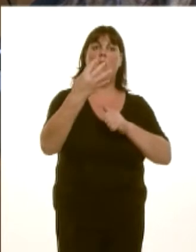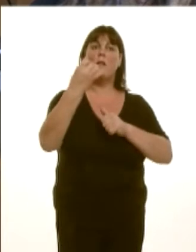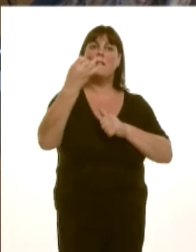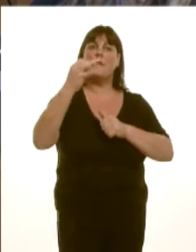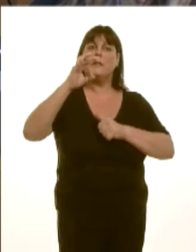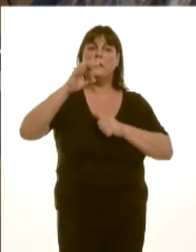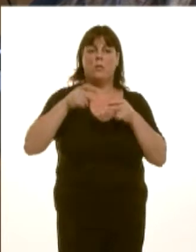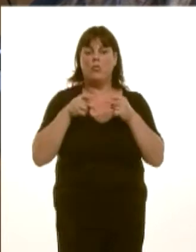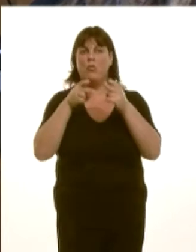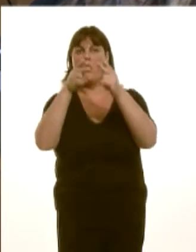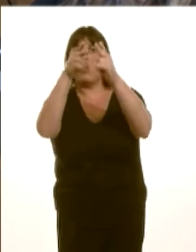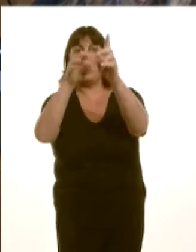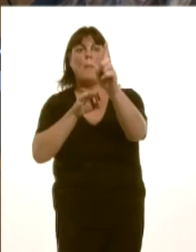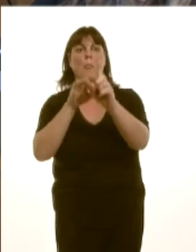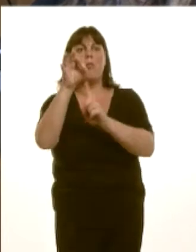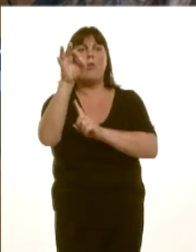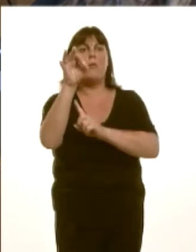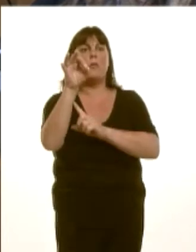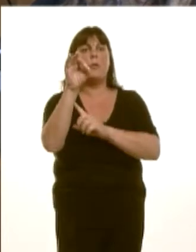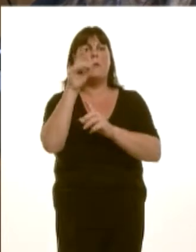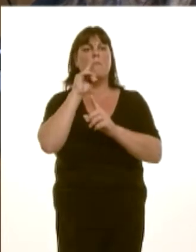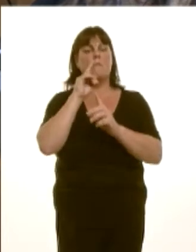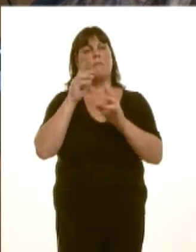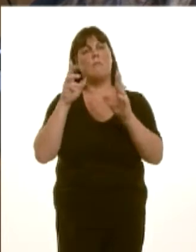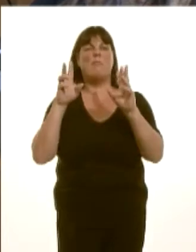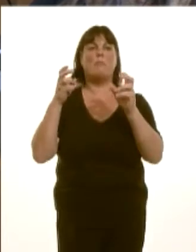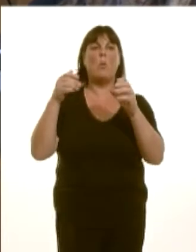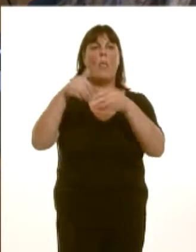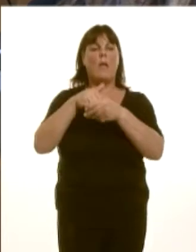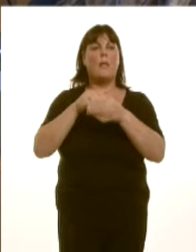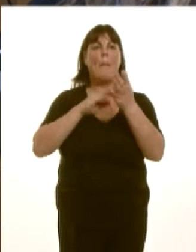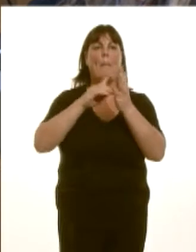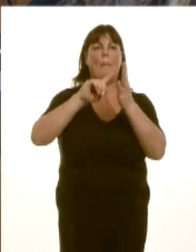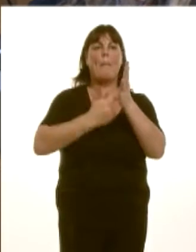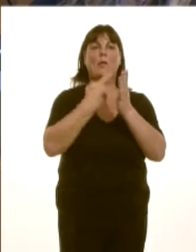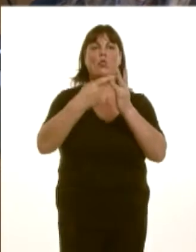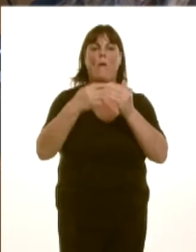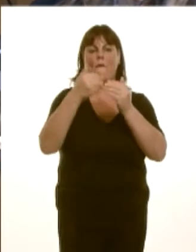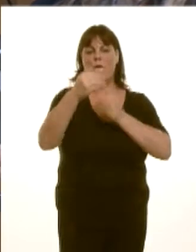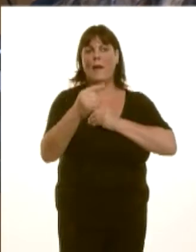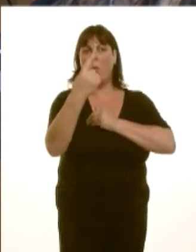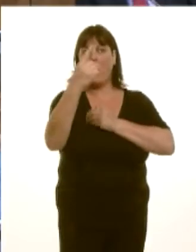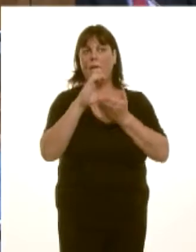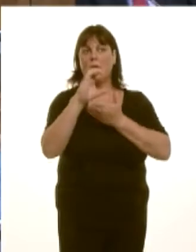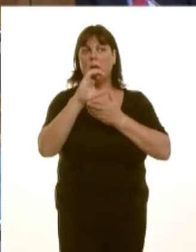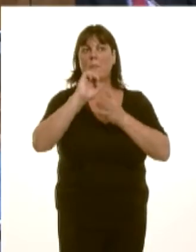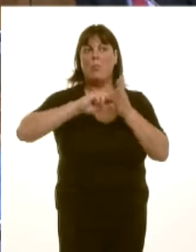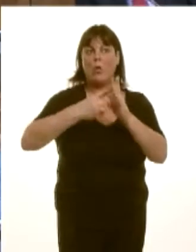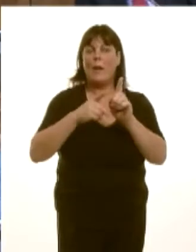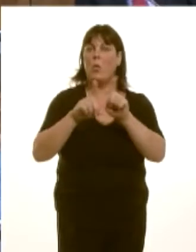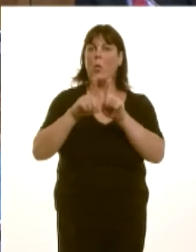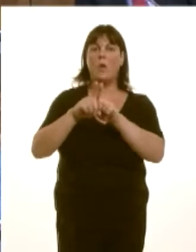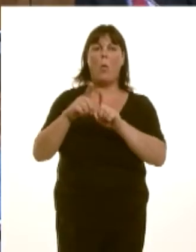under the metro phase 1 funding programme, but also in the negotiations on the new franchise.